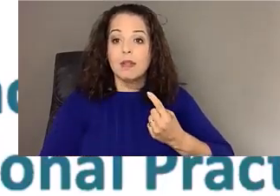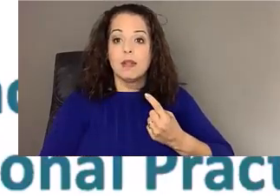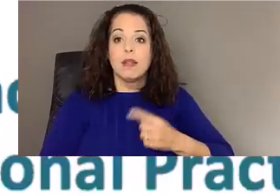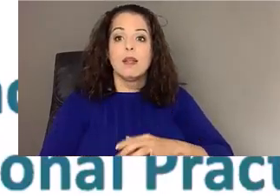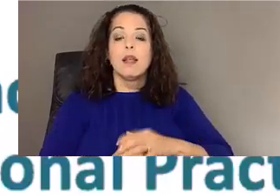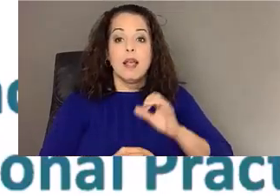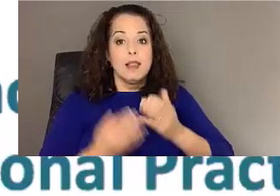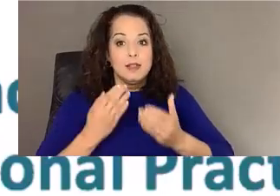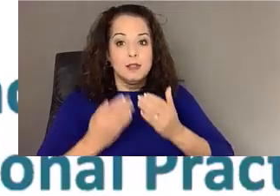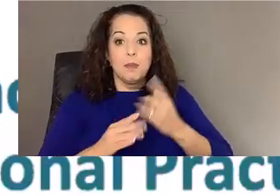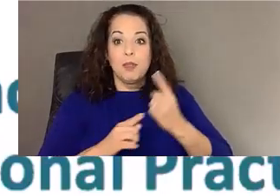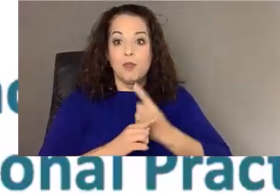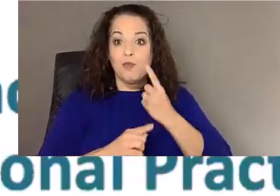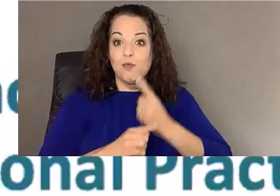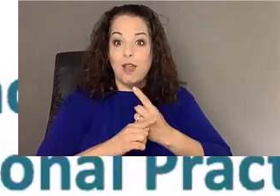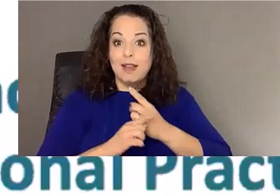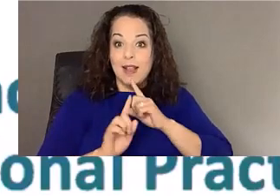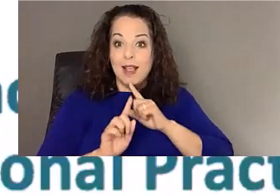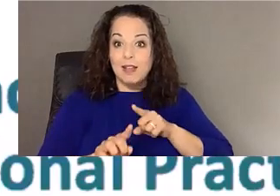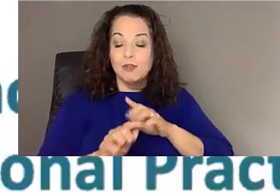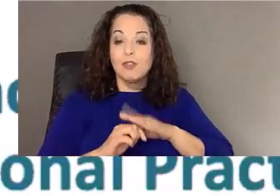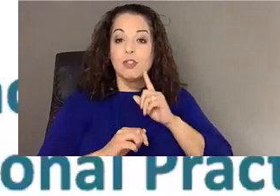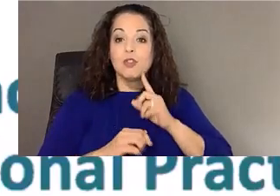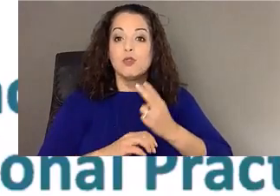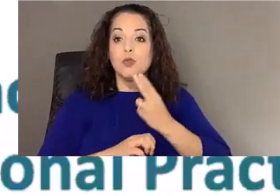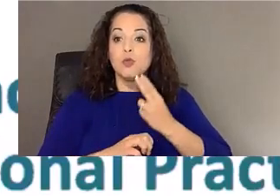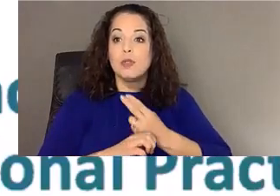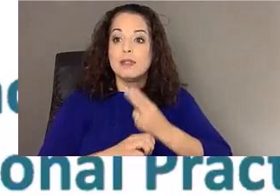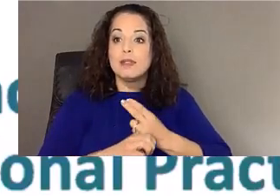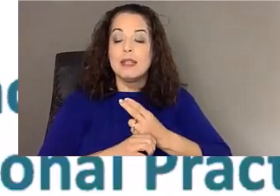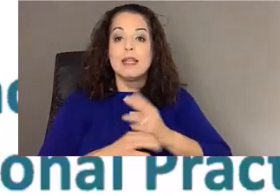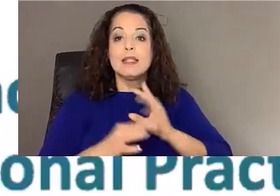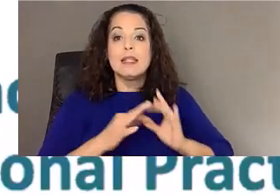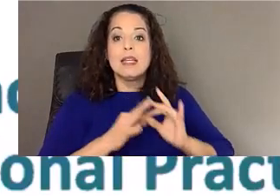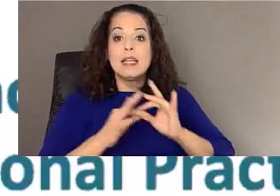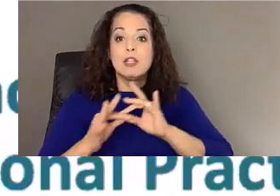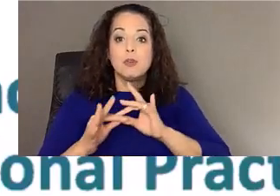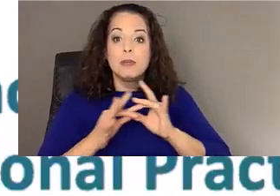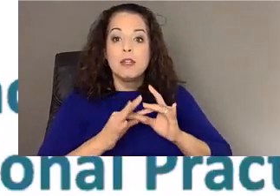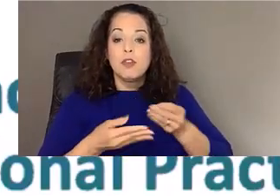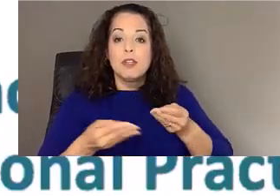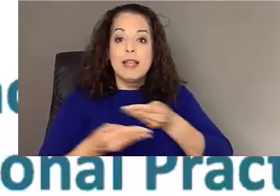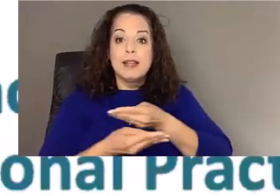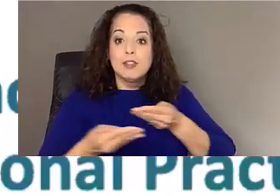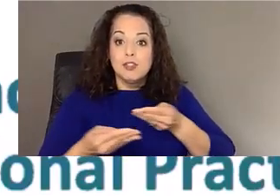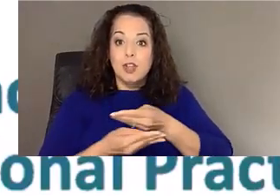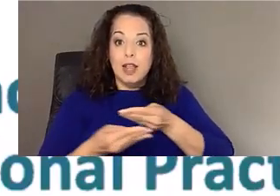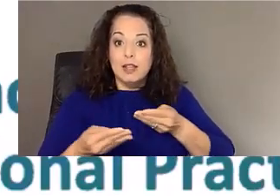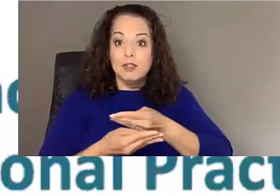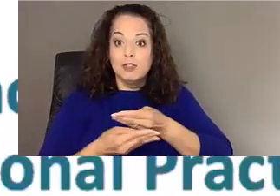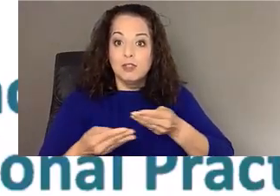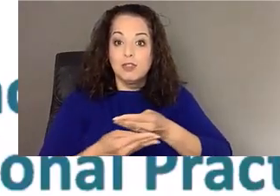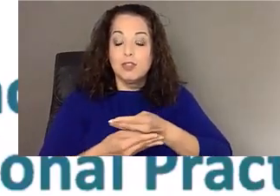is using intermediary agents or change agents. And those one including knowledge brokers and opinion